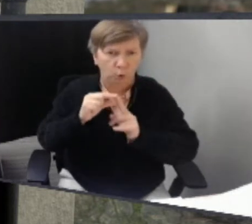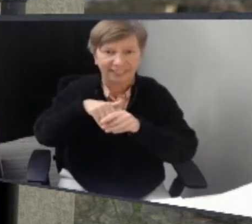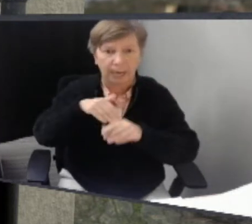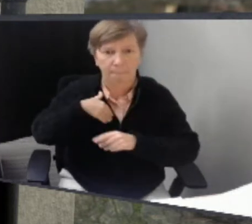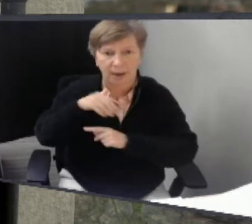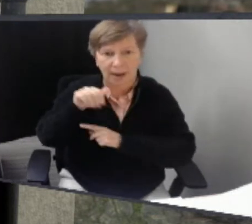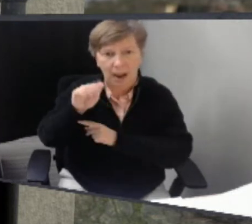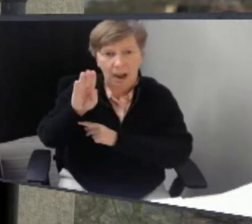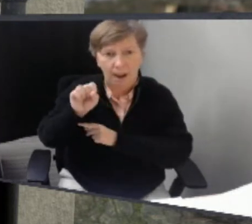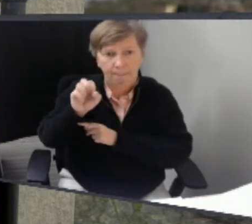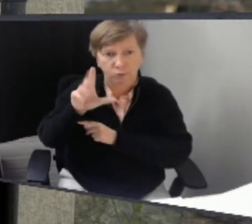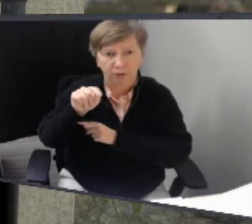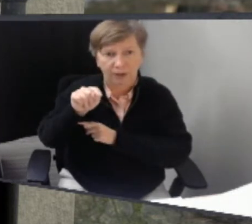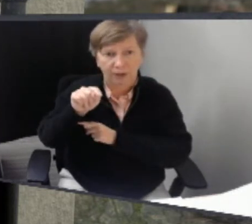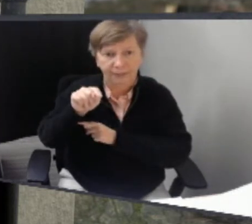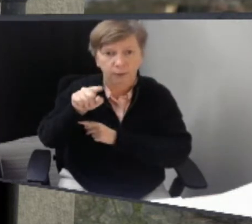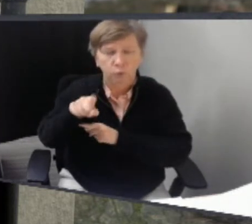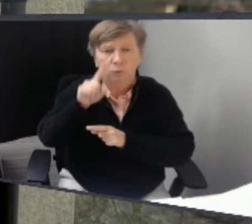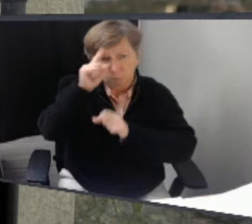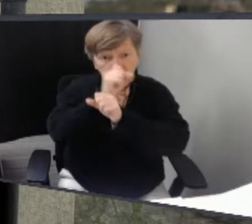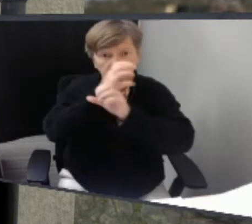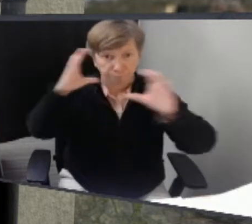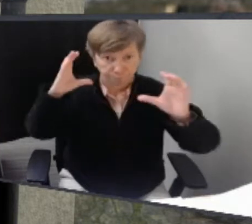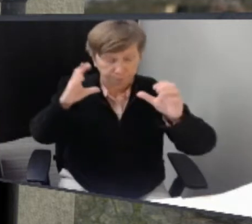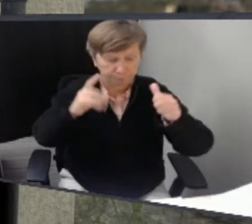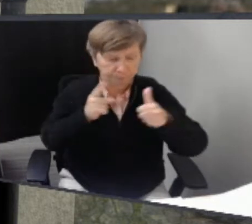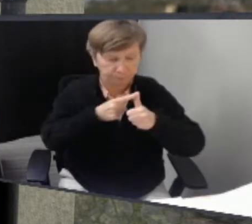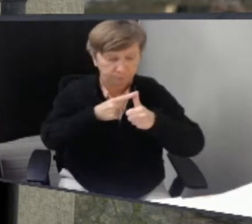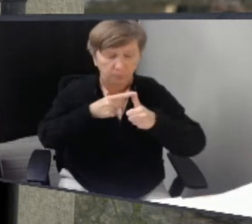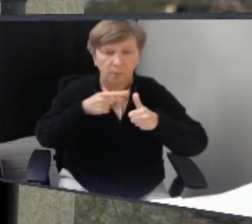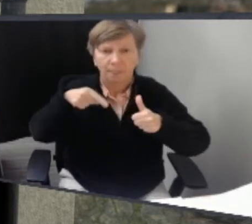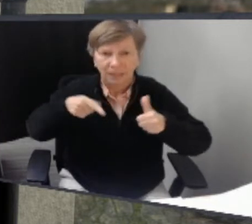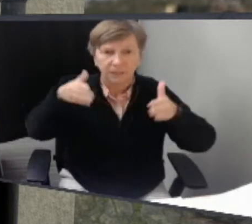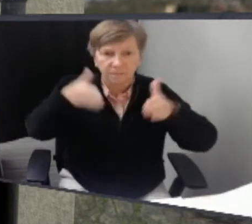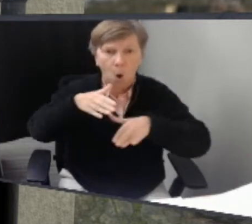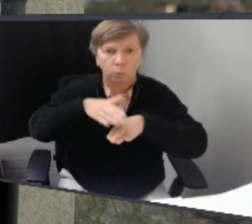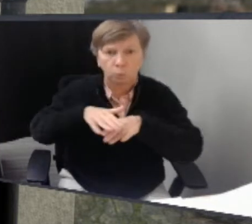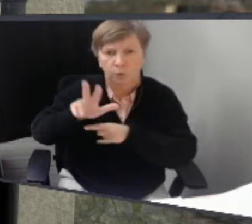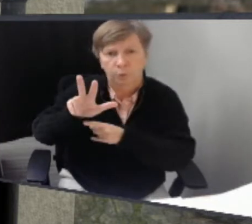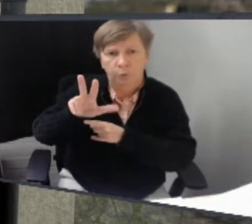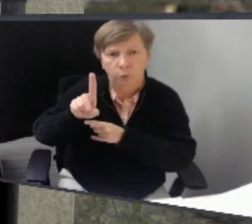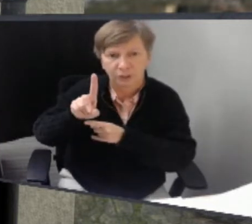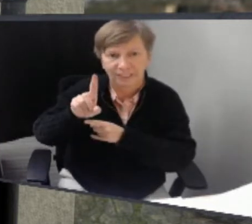I also want to emphasize the importance of words, the words in my abstract that I'd like you to keep